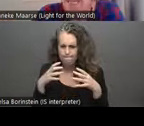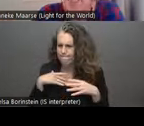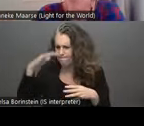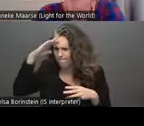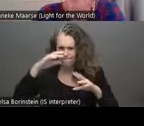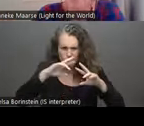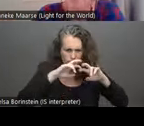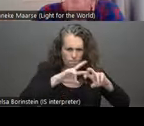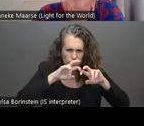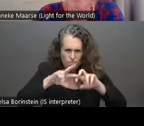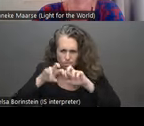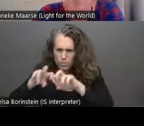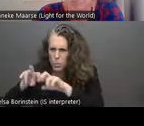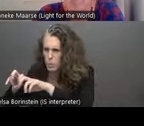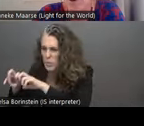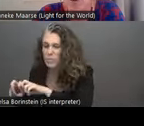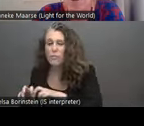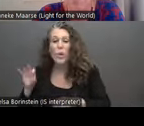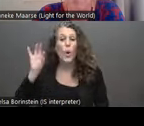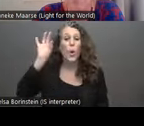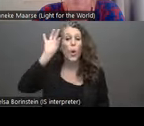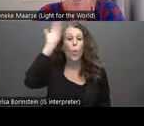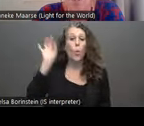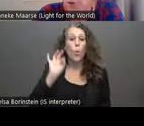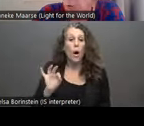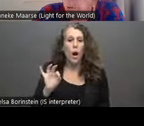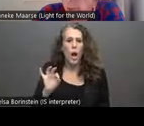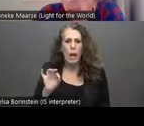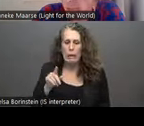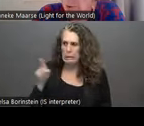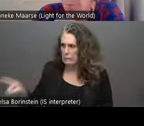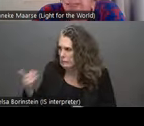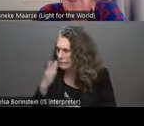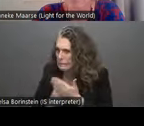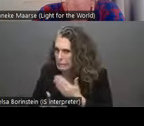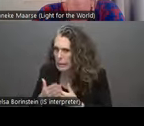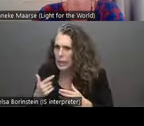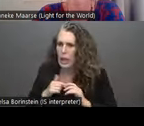major reason is lack of disability confidence, and not only amongst the private sector, but